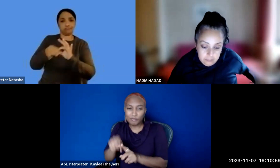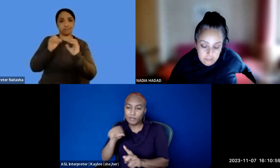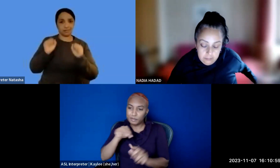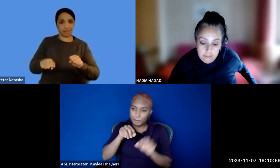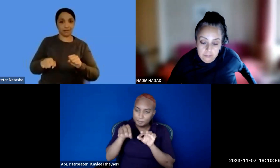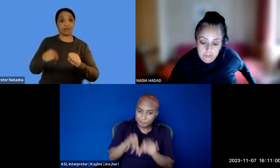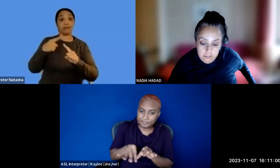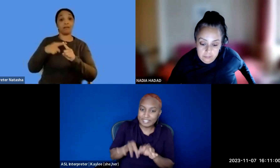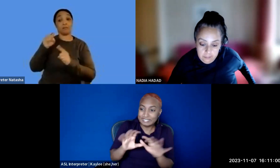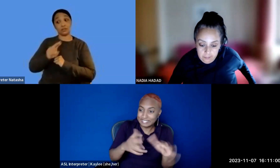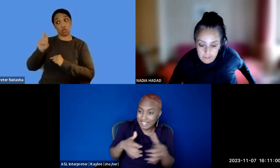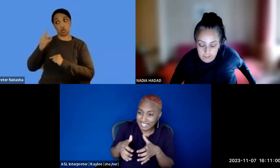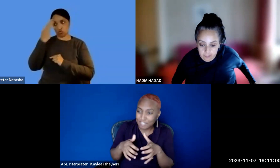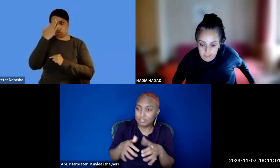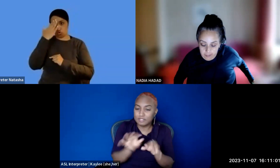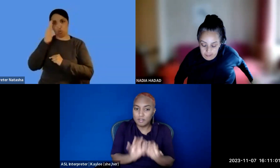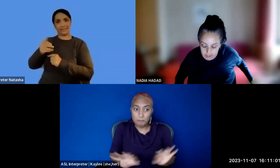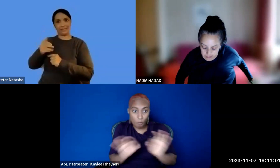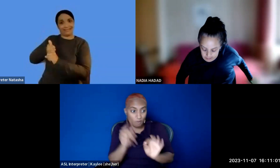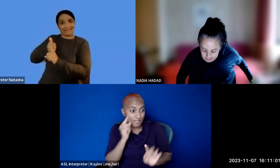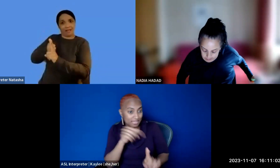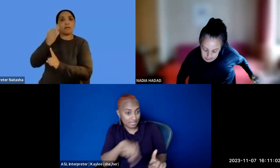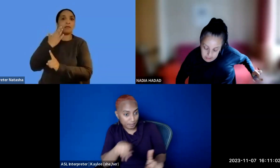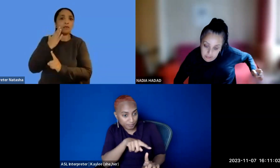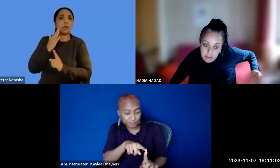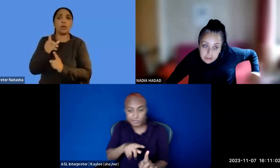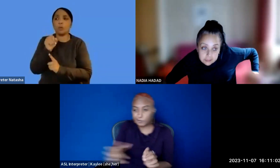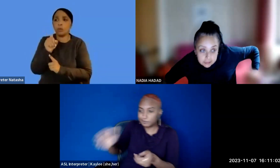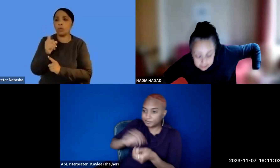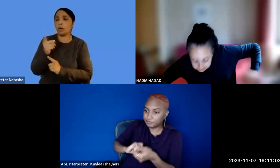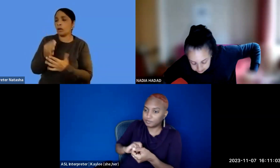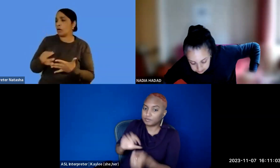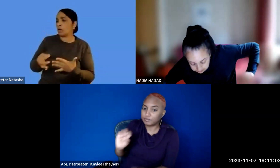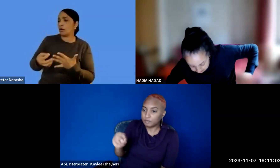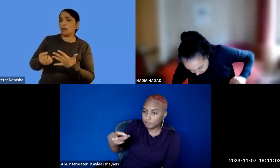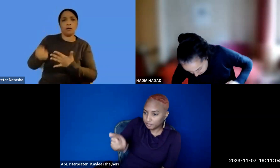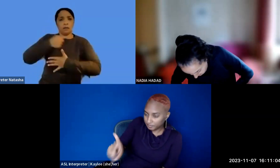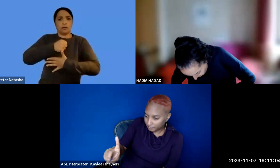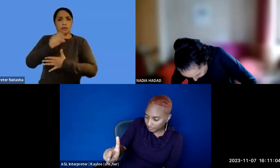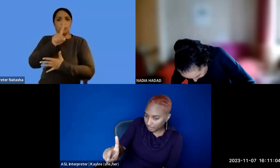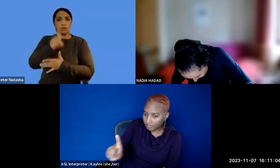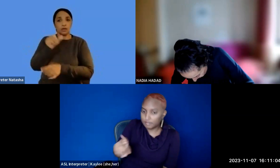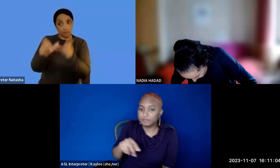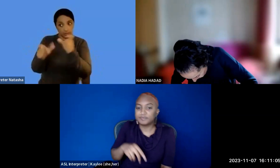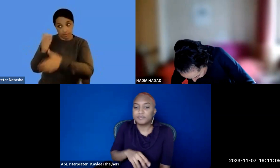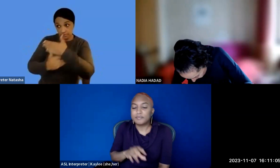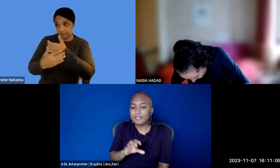to work with organizations of Persons with Disabilities. And to show them how to: